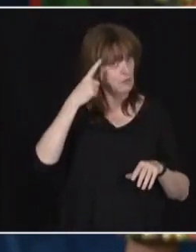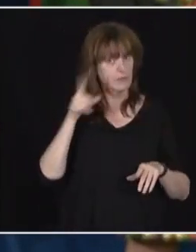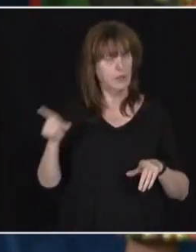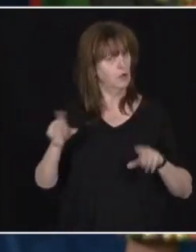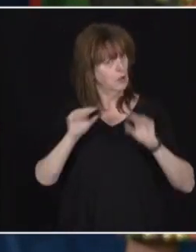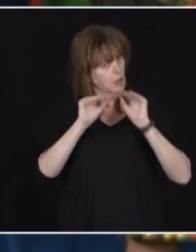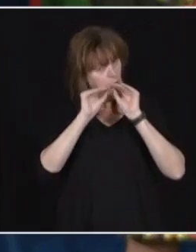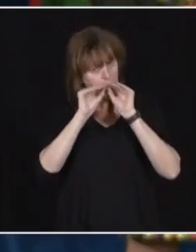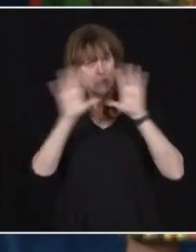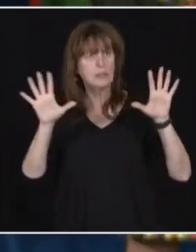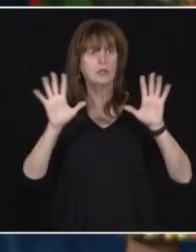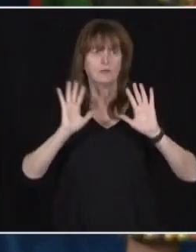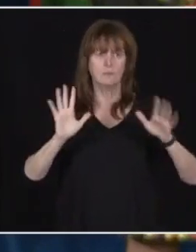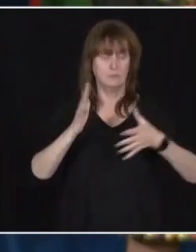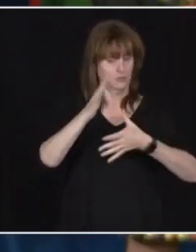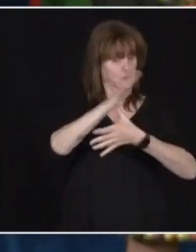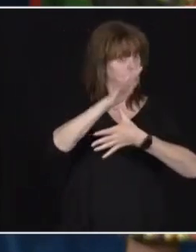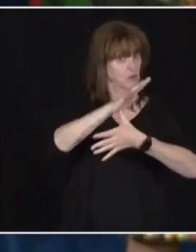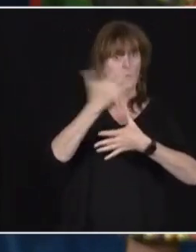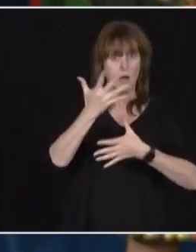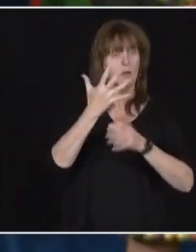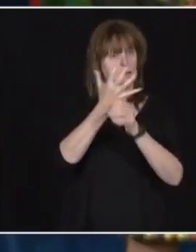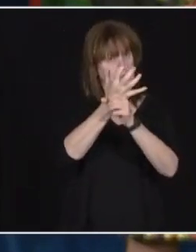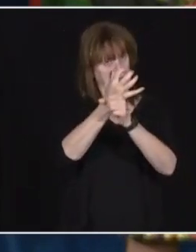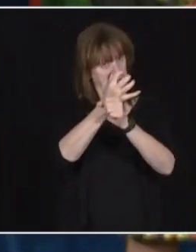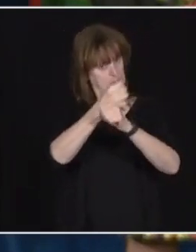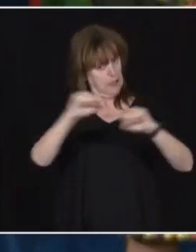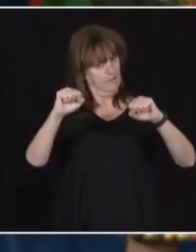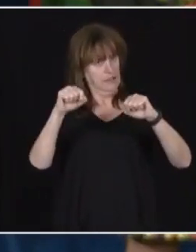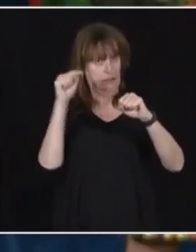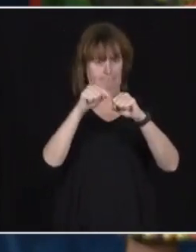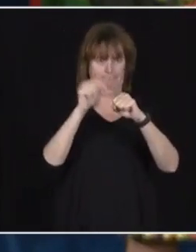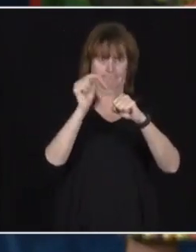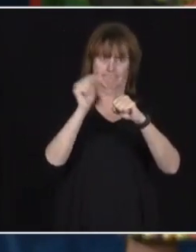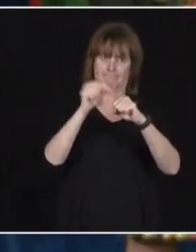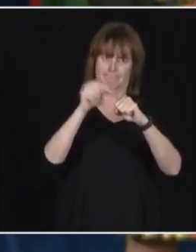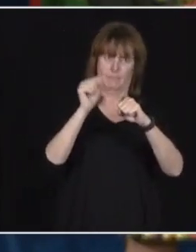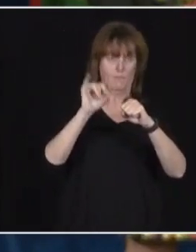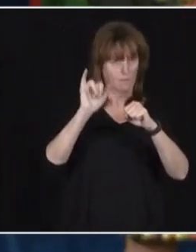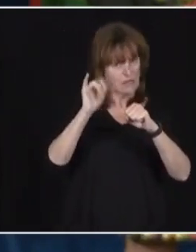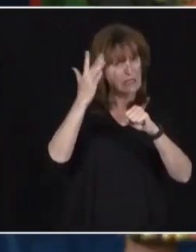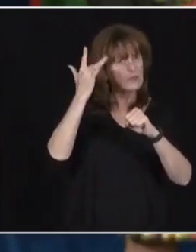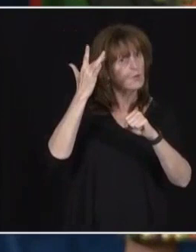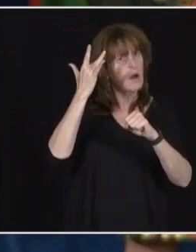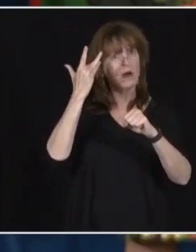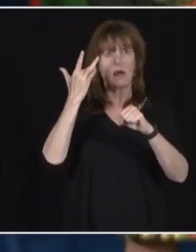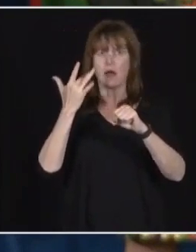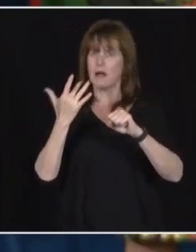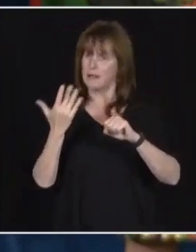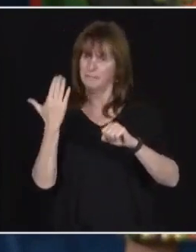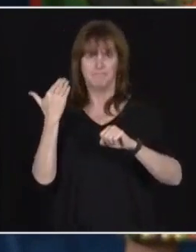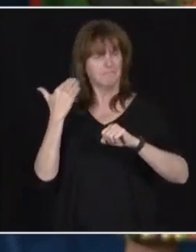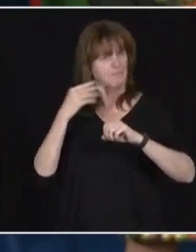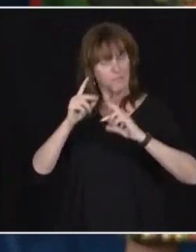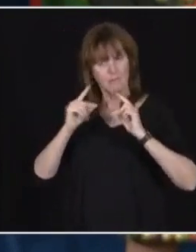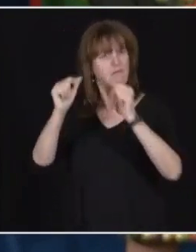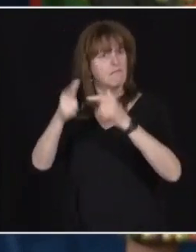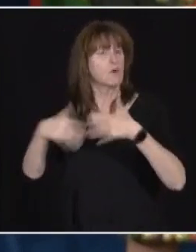out to the leadership to get more perspective on way it's been happening but safety is the government's guiding principle given that we closed schools first, that